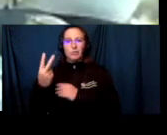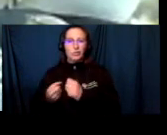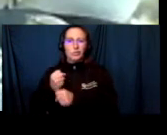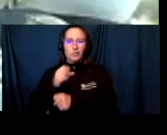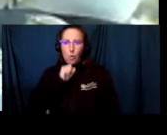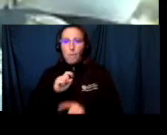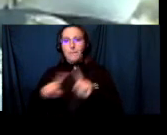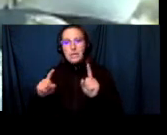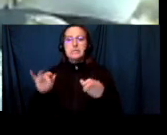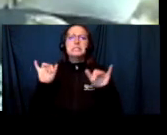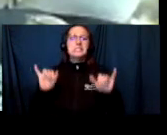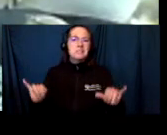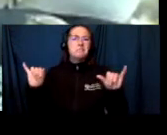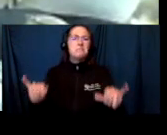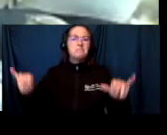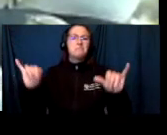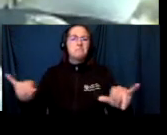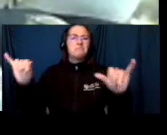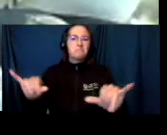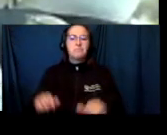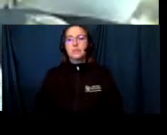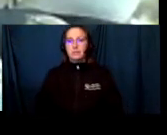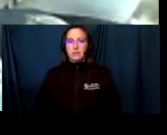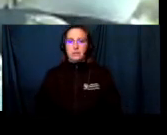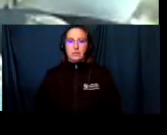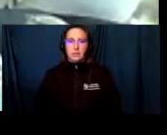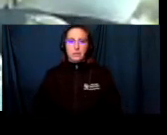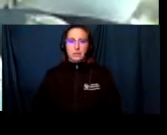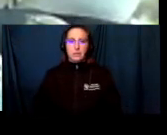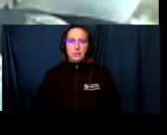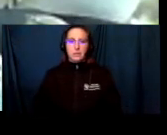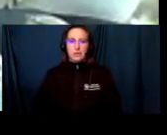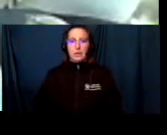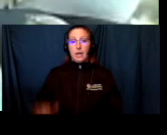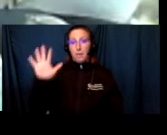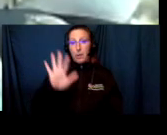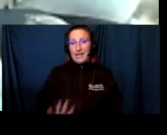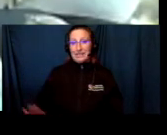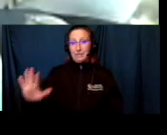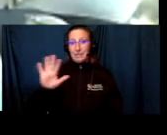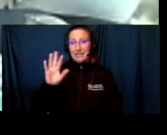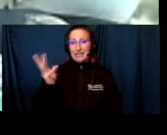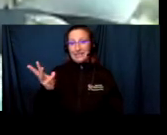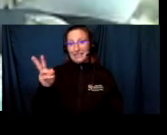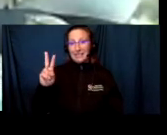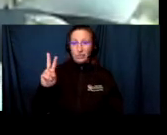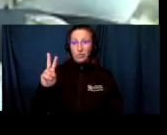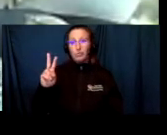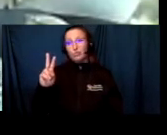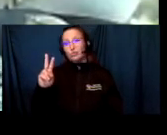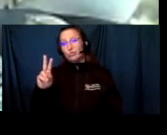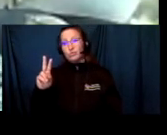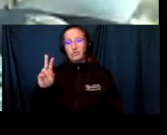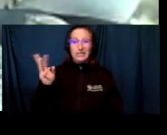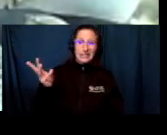year to year. So we have approximately 62 to 63, 000 babies born in our state each year.